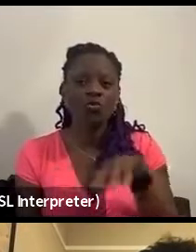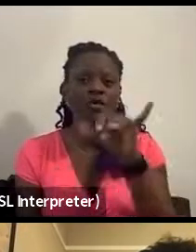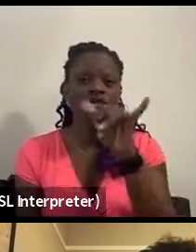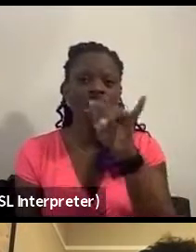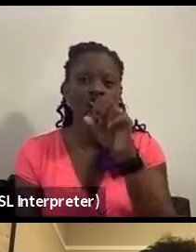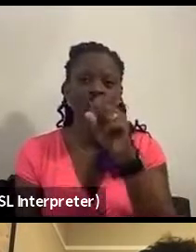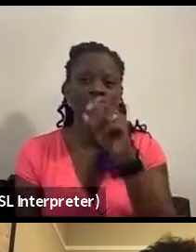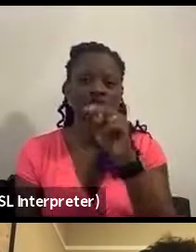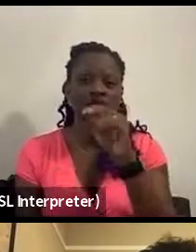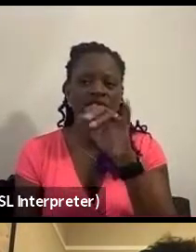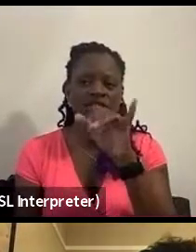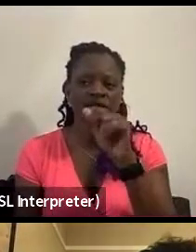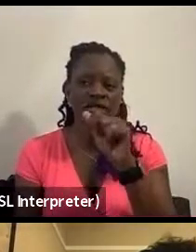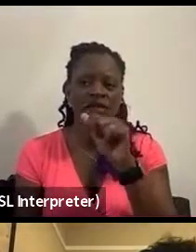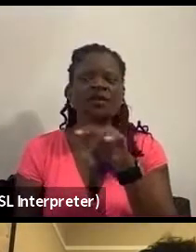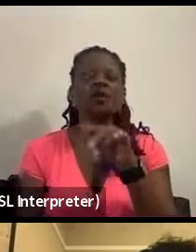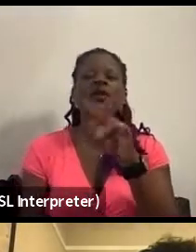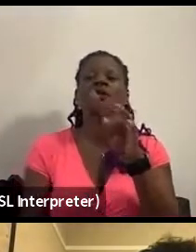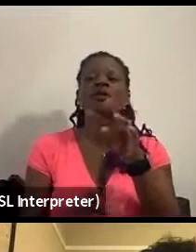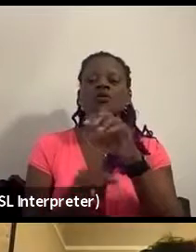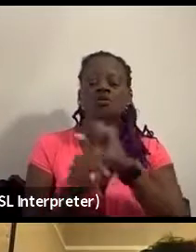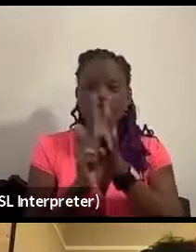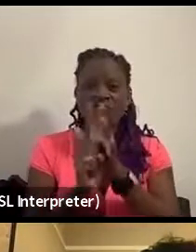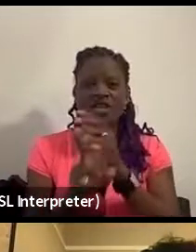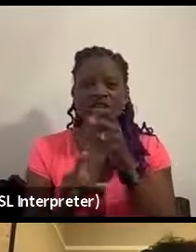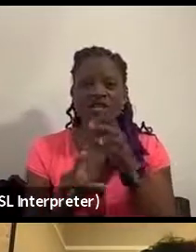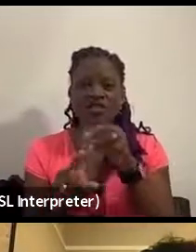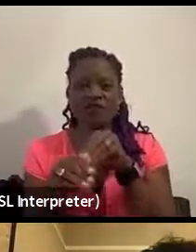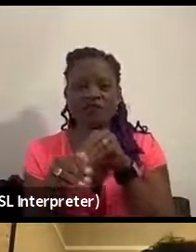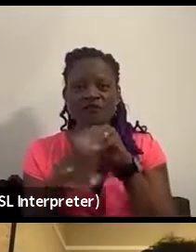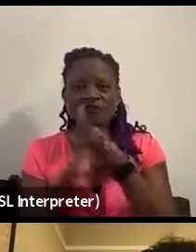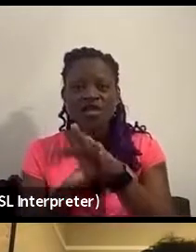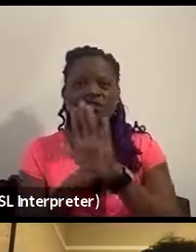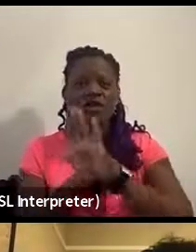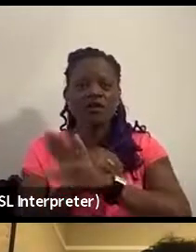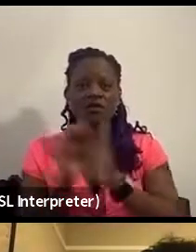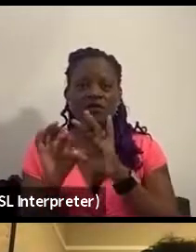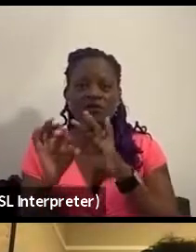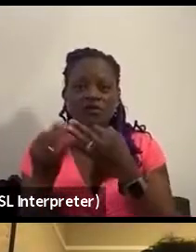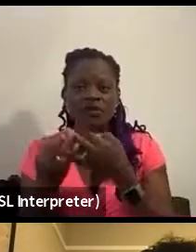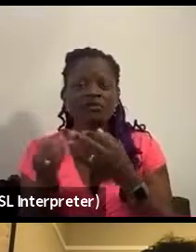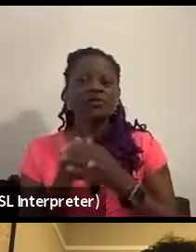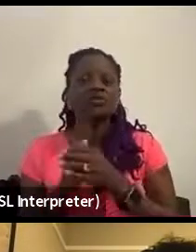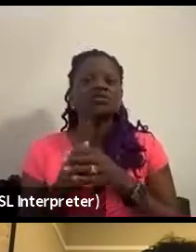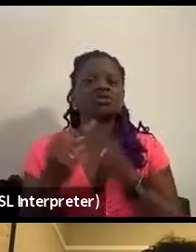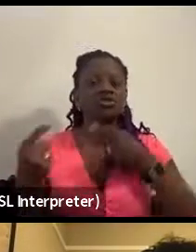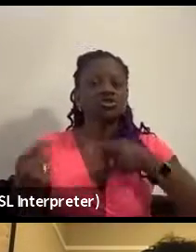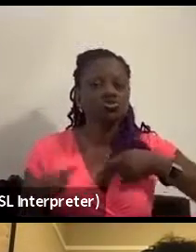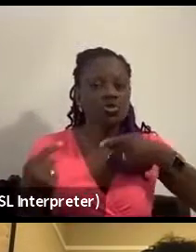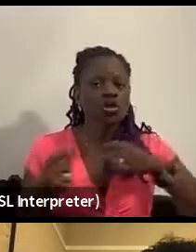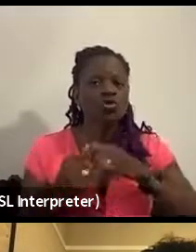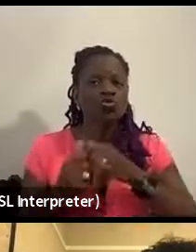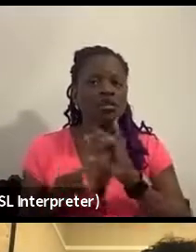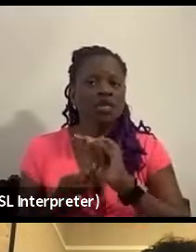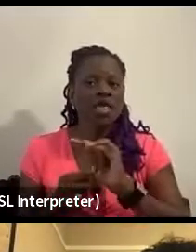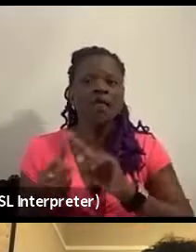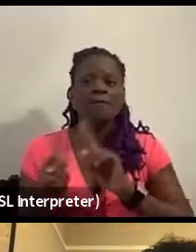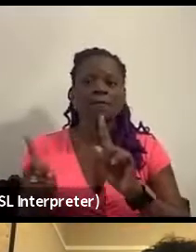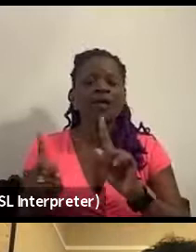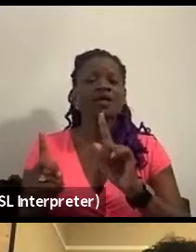And as you get to meet people who've been struggling with covid, you suddenly say